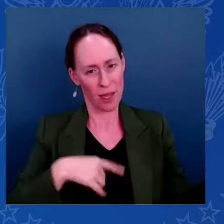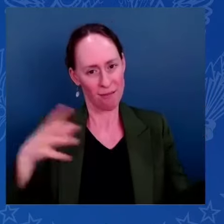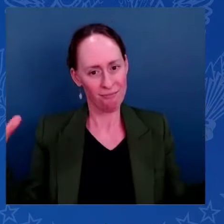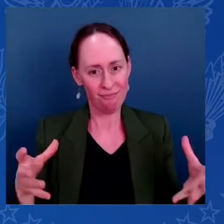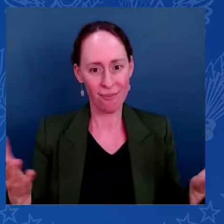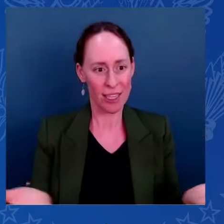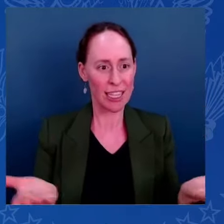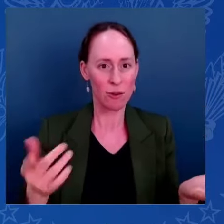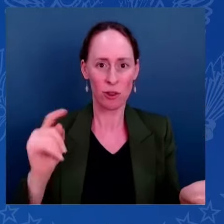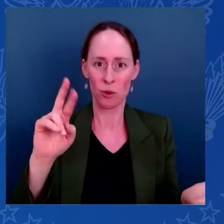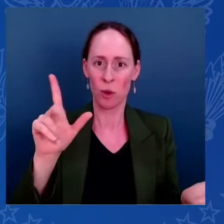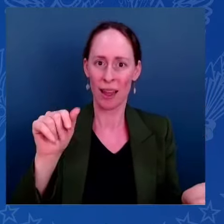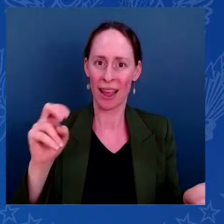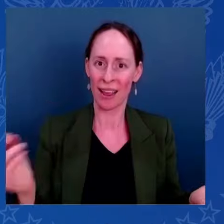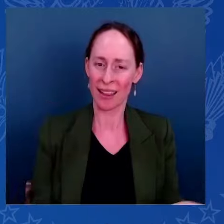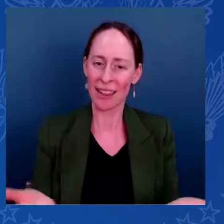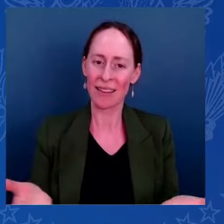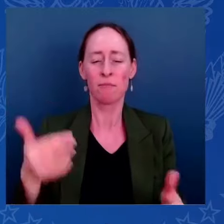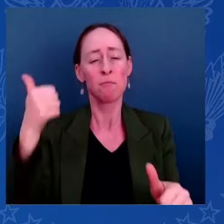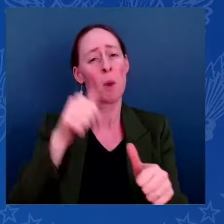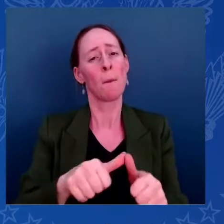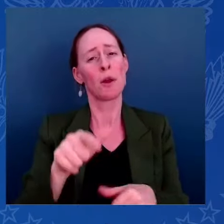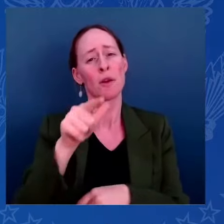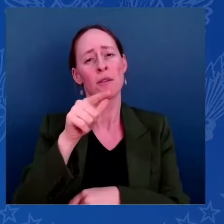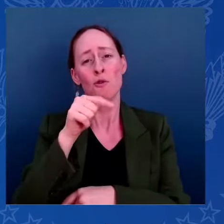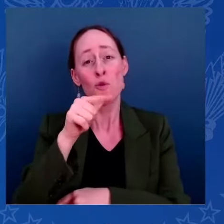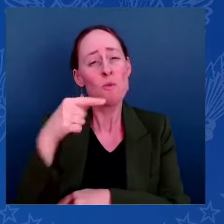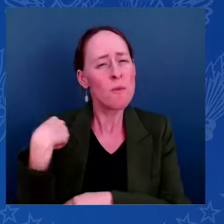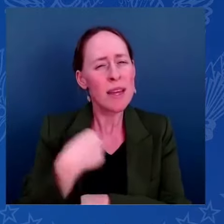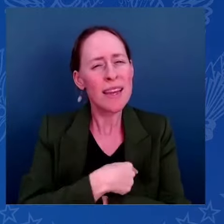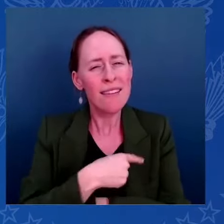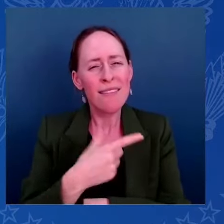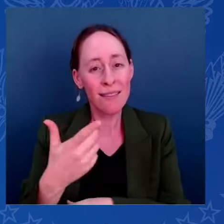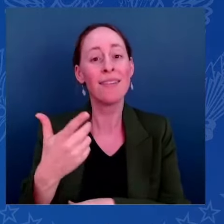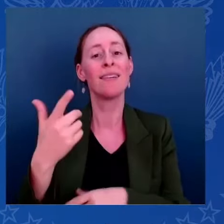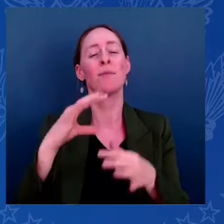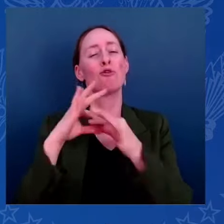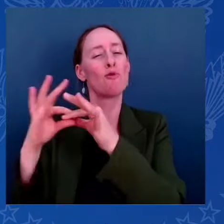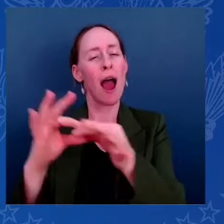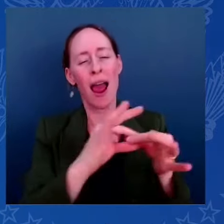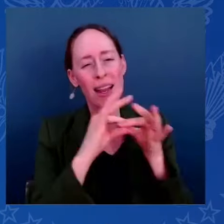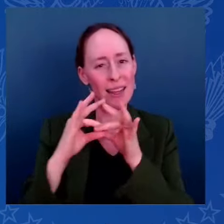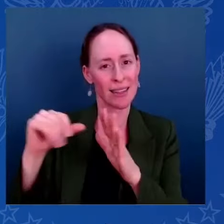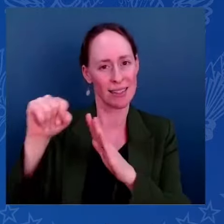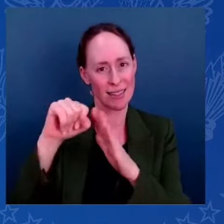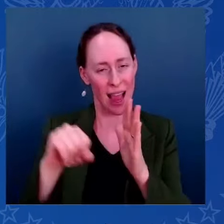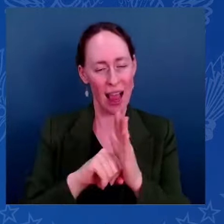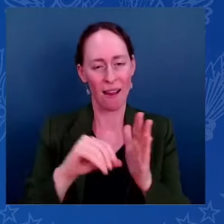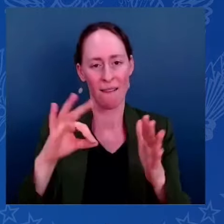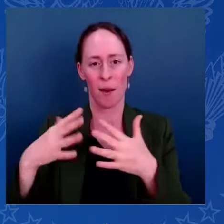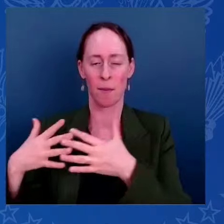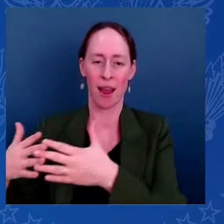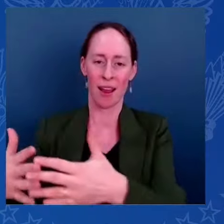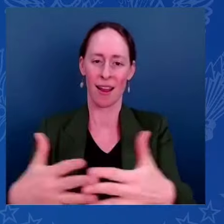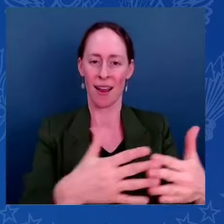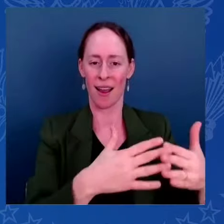We're the United States of America. The -- I -- I mean this from the bottom of my heart. We're the United States, and there's nothing -- nothing we --